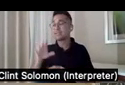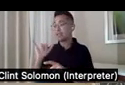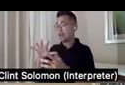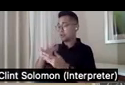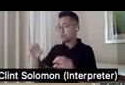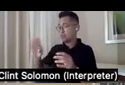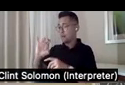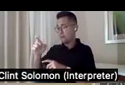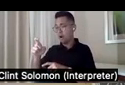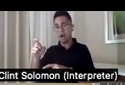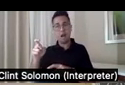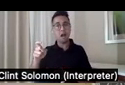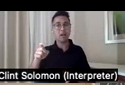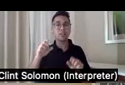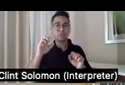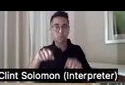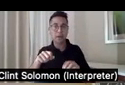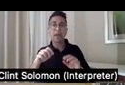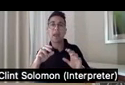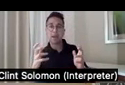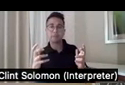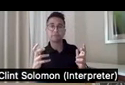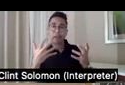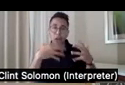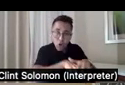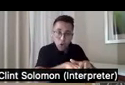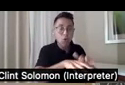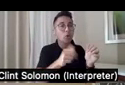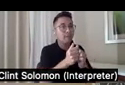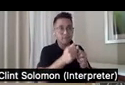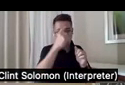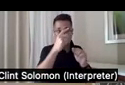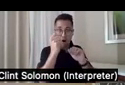included child into shared reading or perhaps for all children in the classroom the special